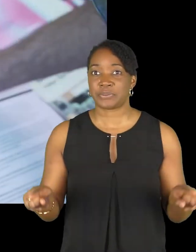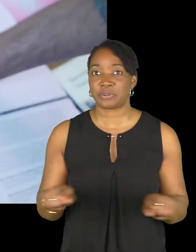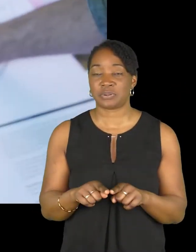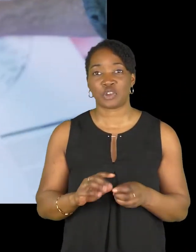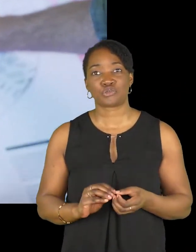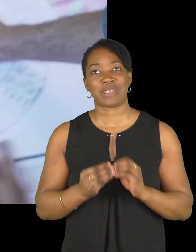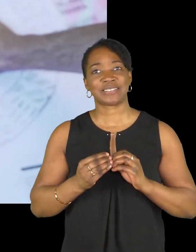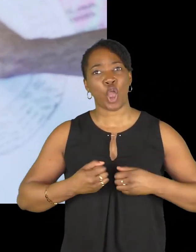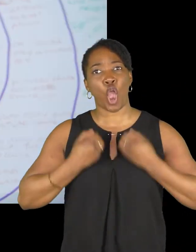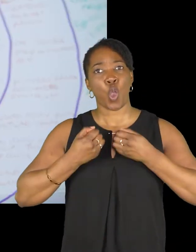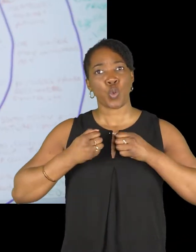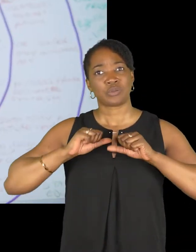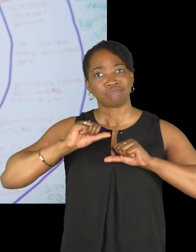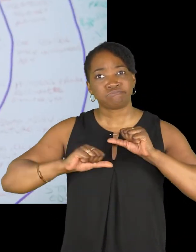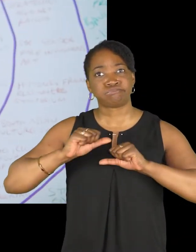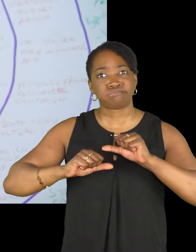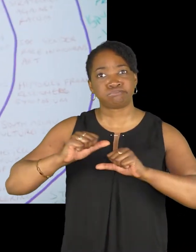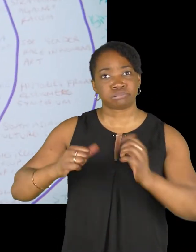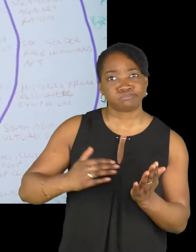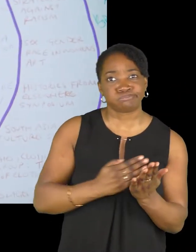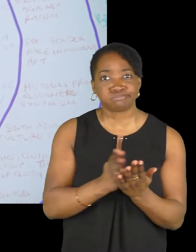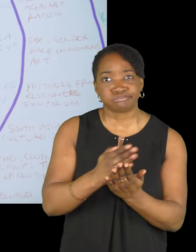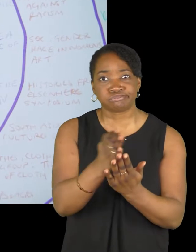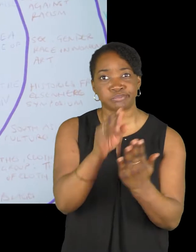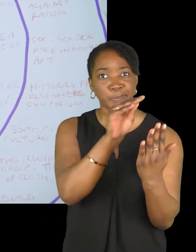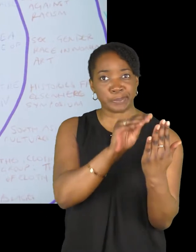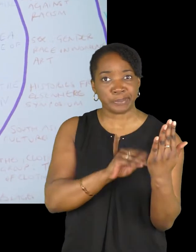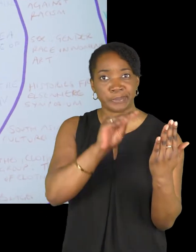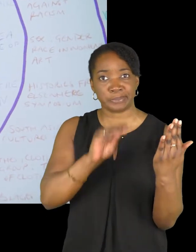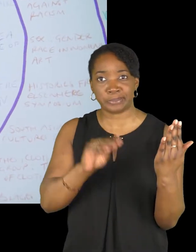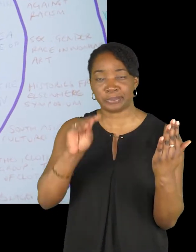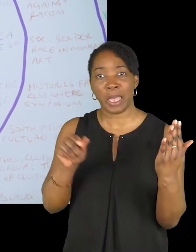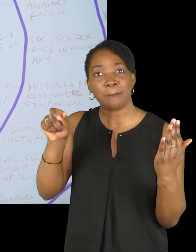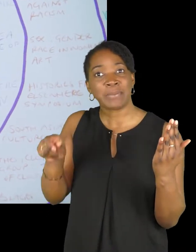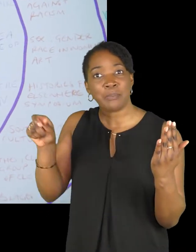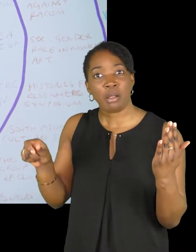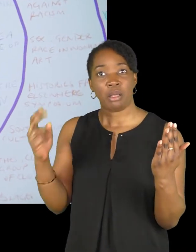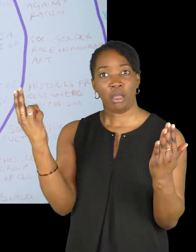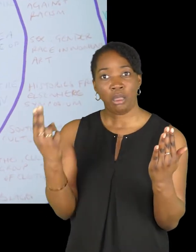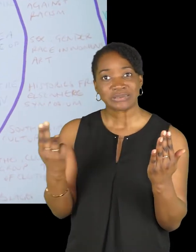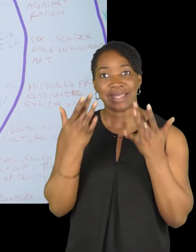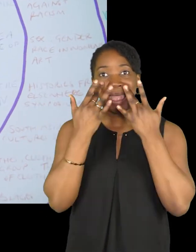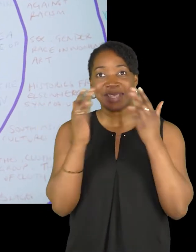own canon, you know, mapping our own people, exhibitions, talks, conferences, workshops, and